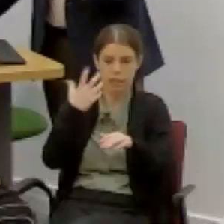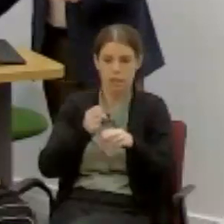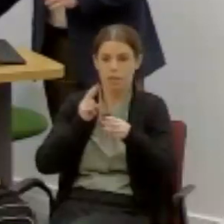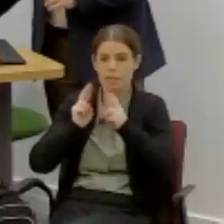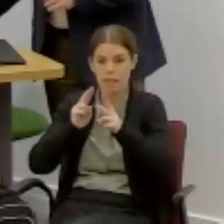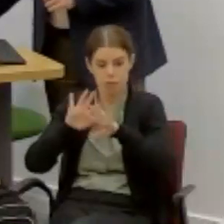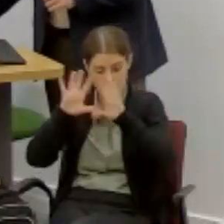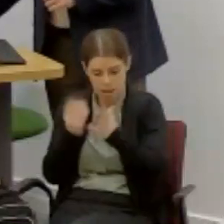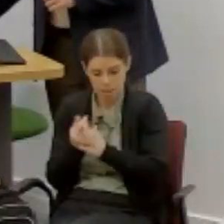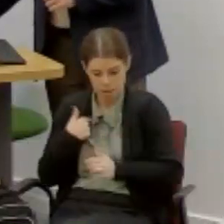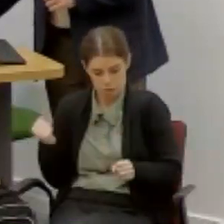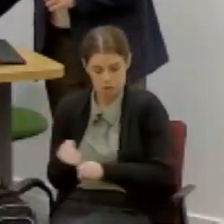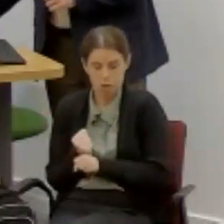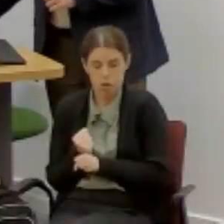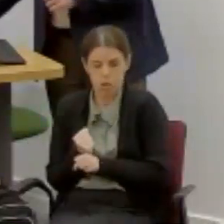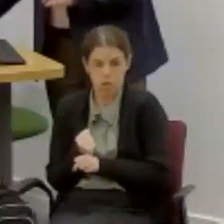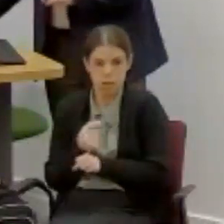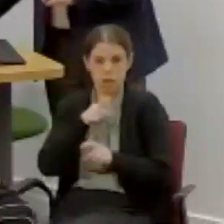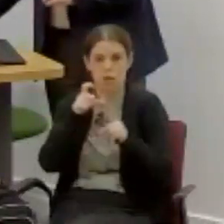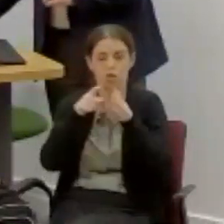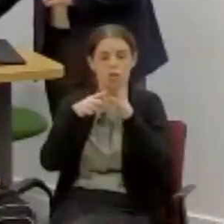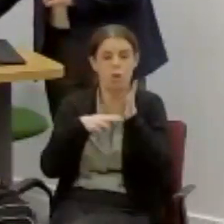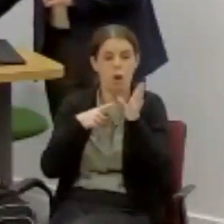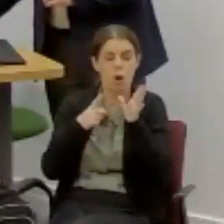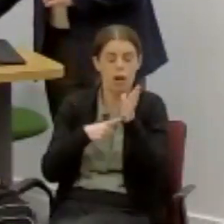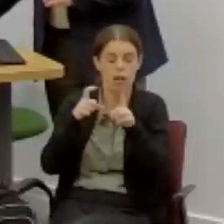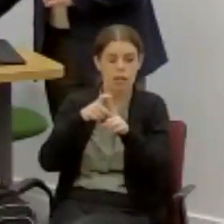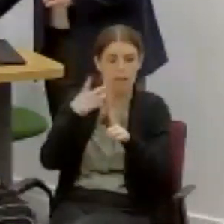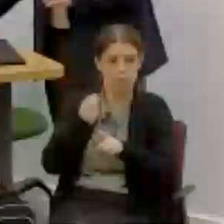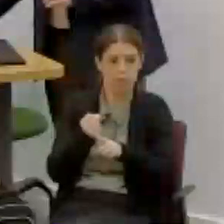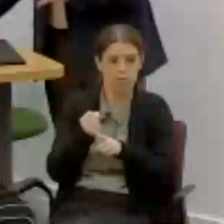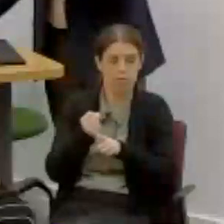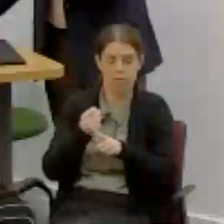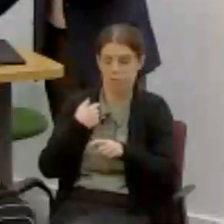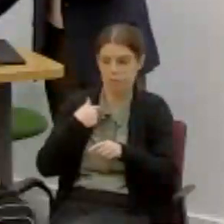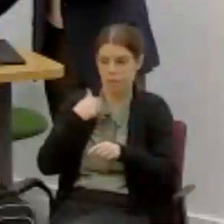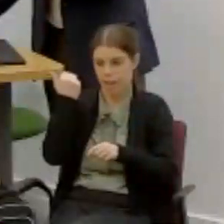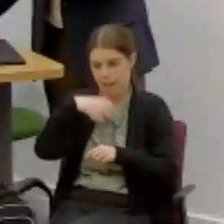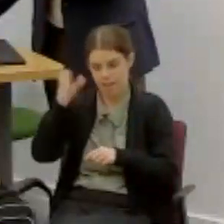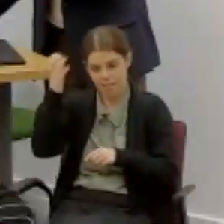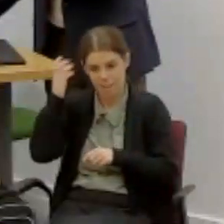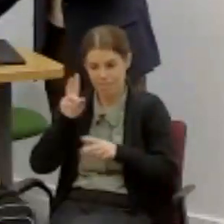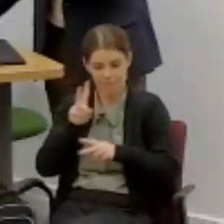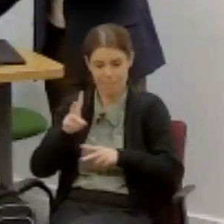What we do we've got Donald who just hear opposite often seen the suit we have to say